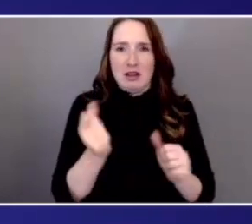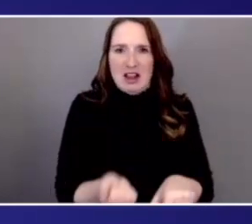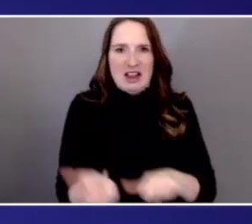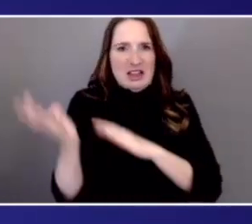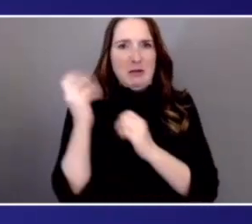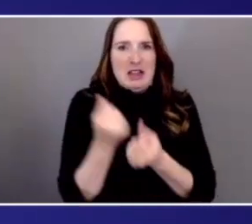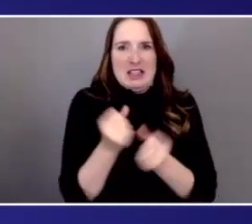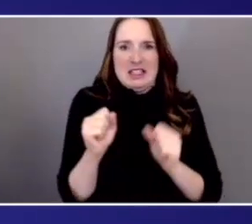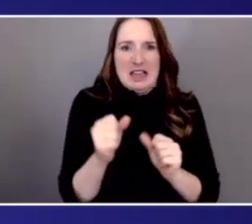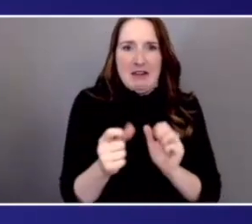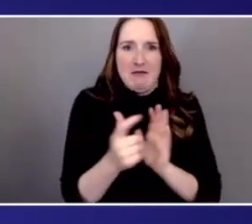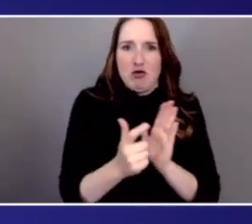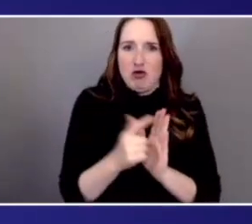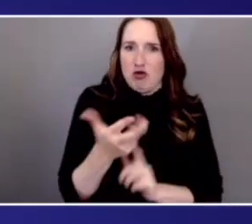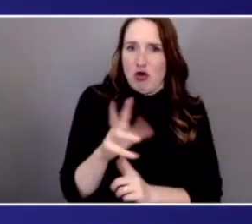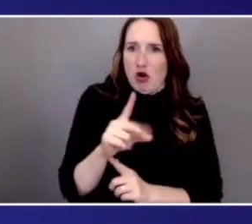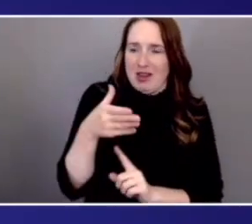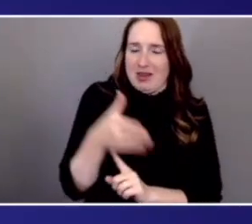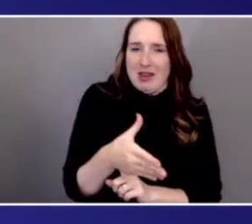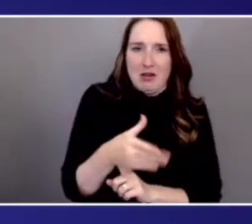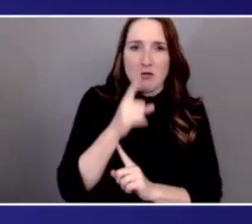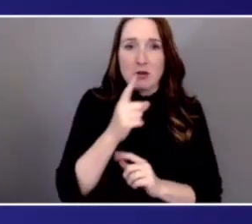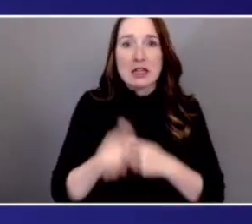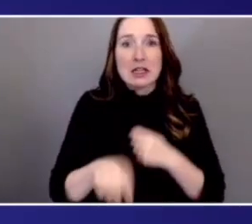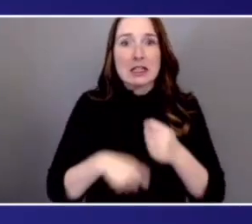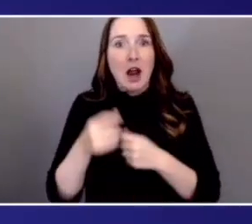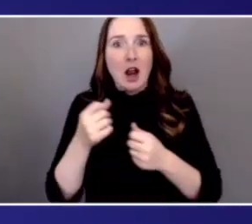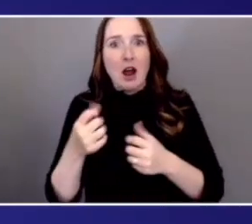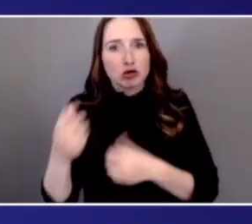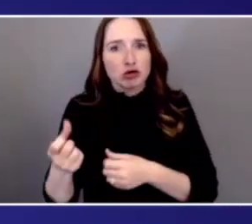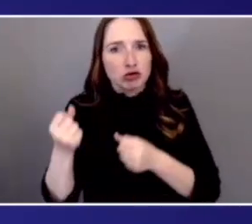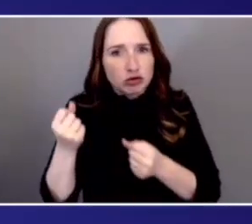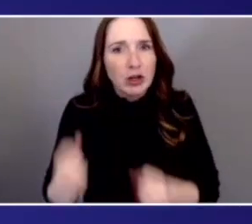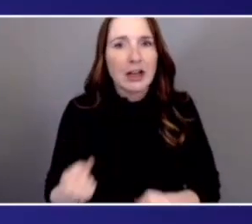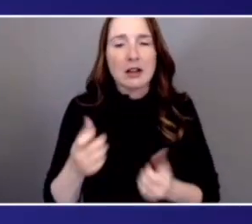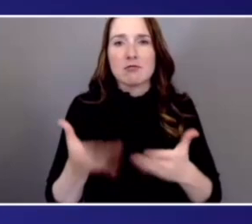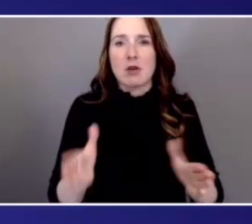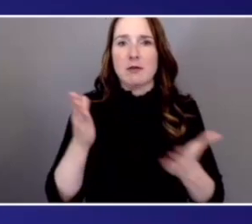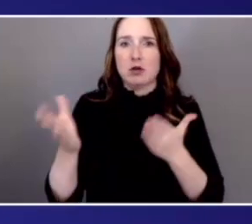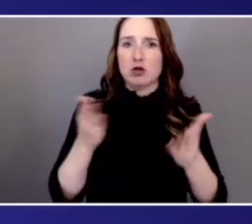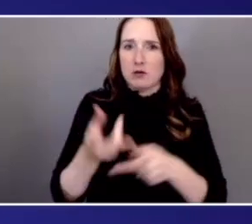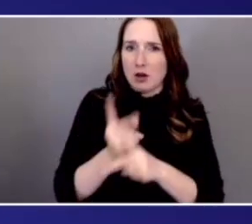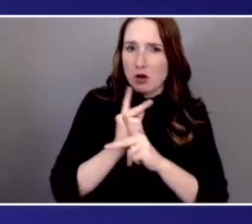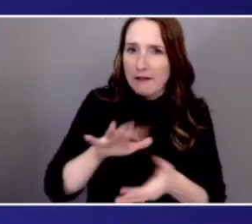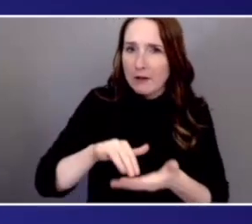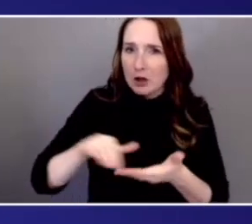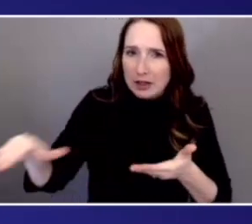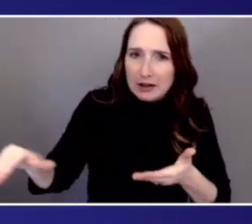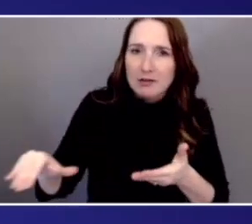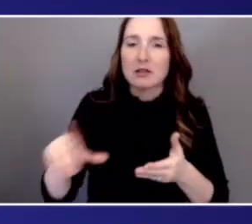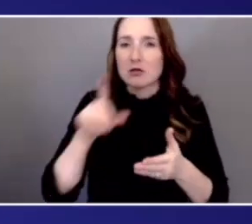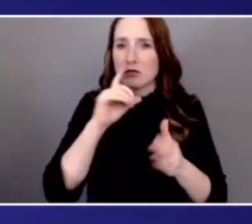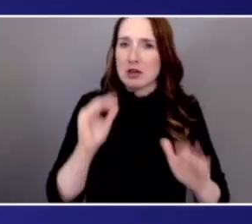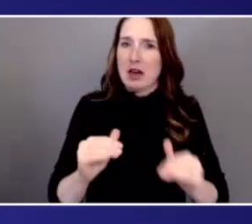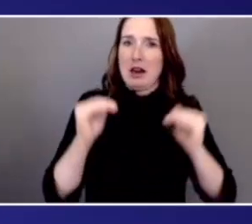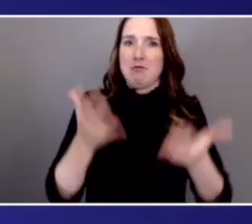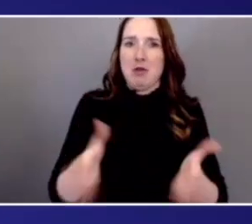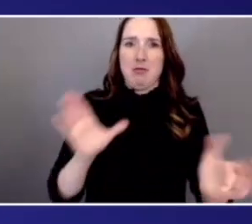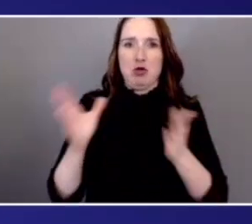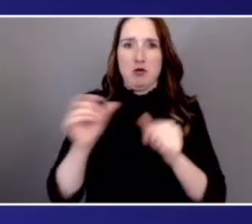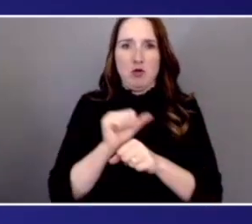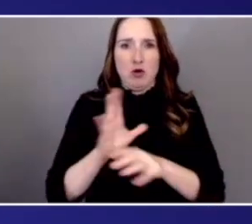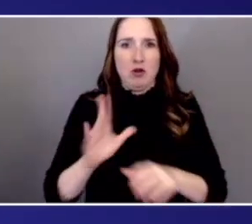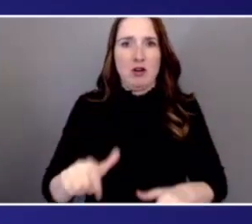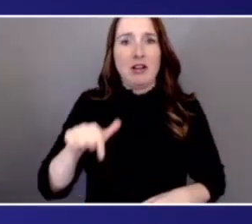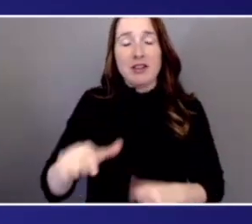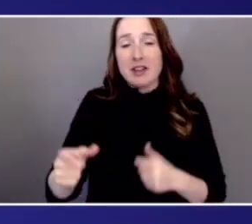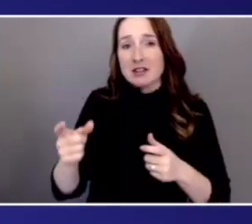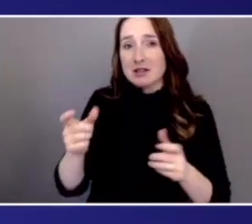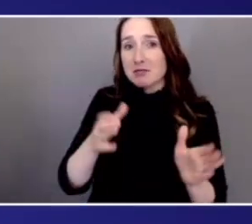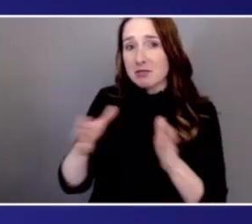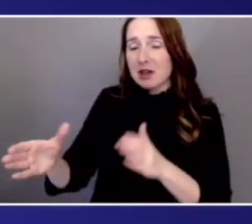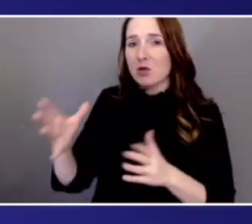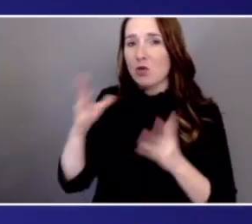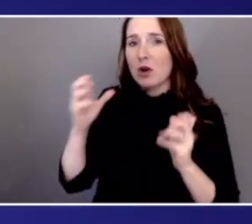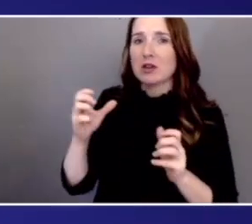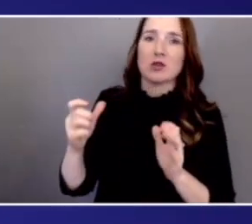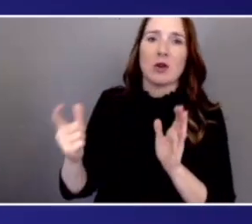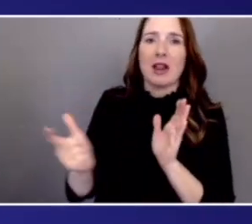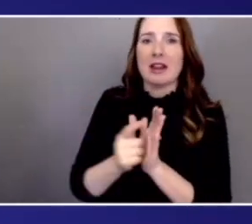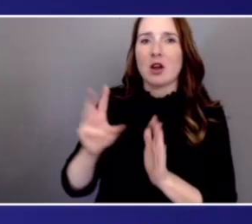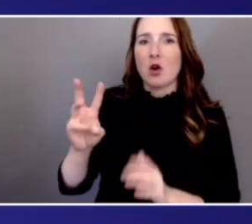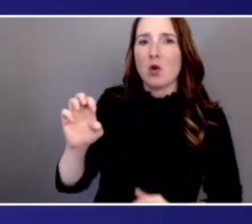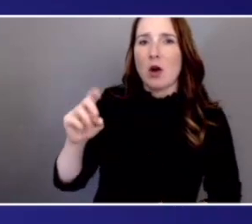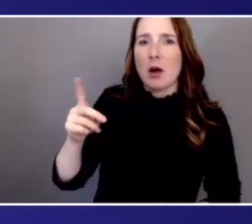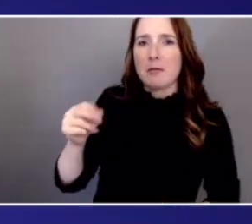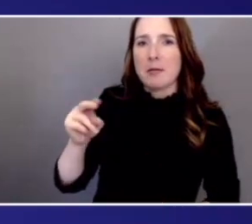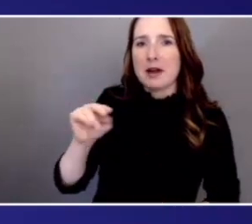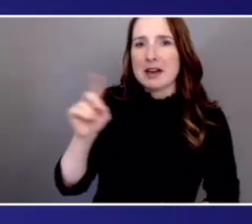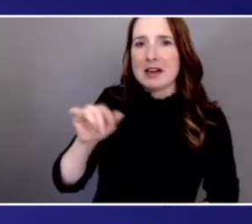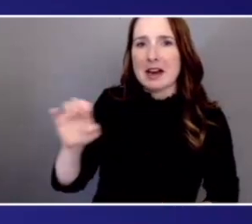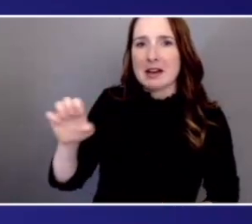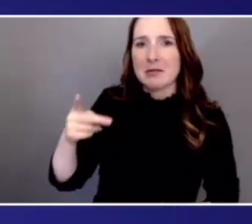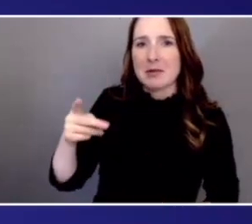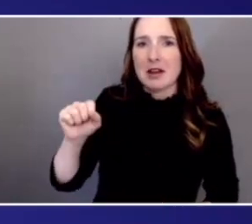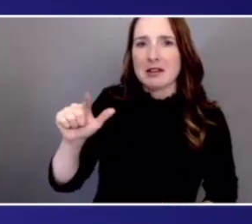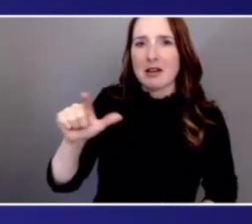Instead of strengthening public service loan forgiveness and ensuring public service workers, get the relief they are entitled to, this administration plans to illegally weapon Yes, in order to publish public service workers employed at organizations.